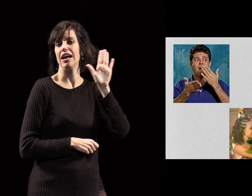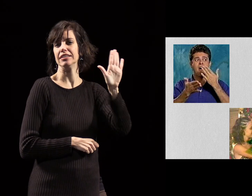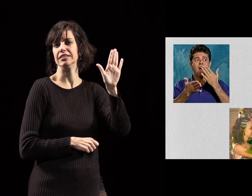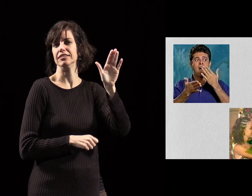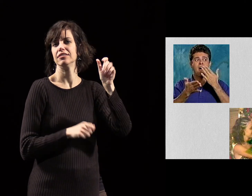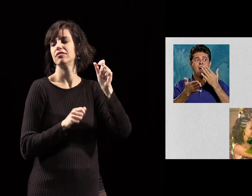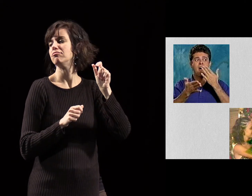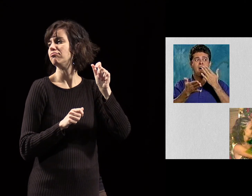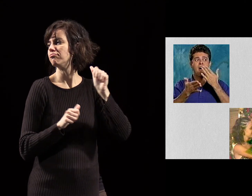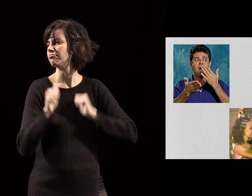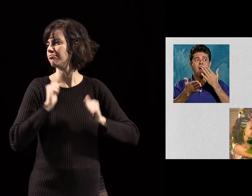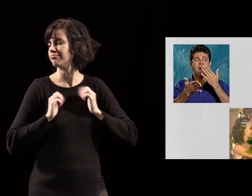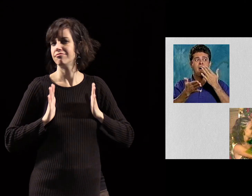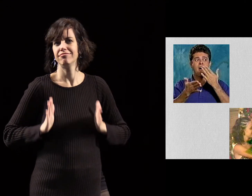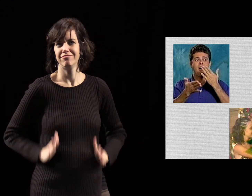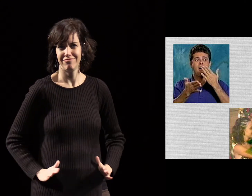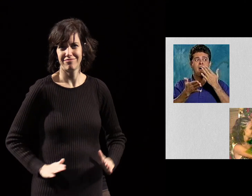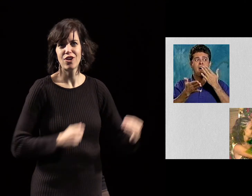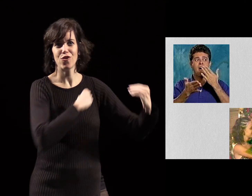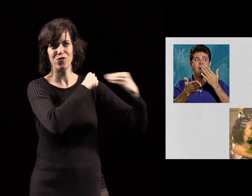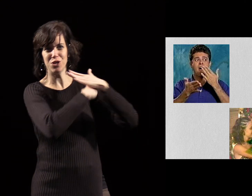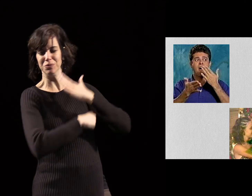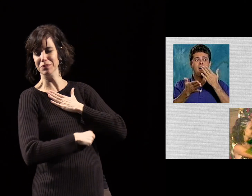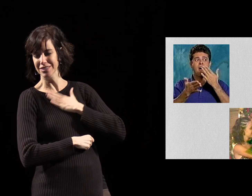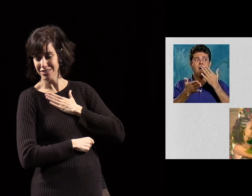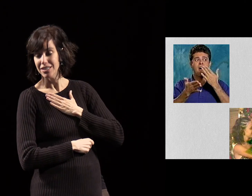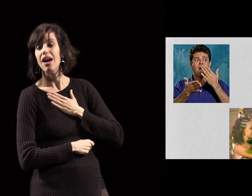He's the famous performer who really influenced me.